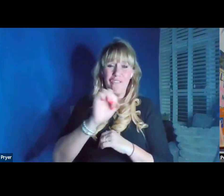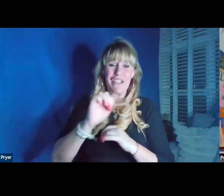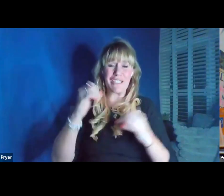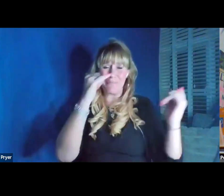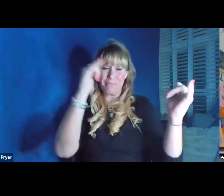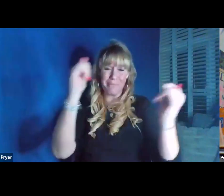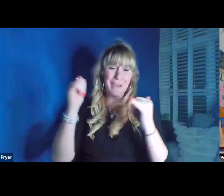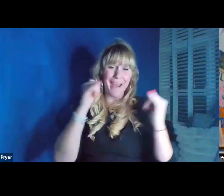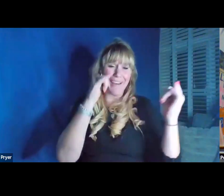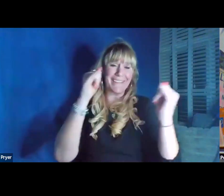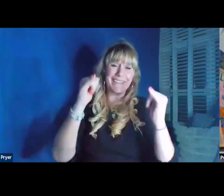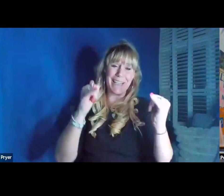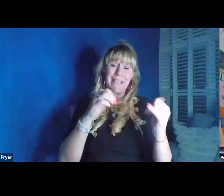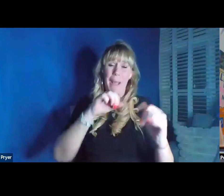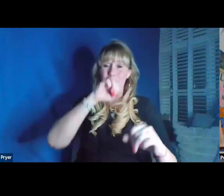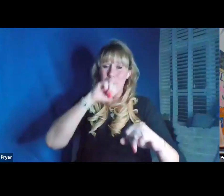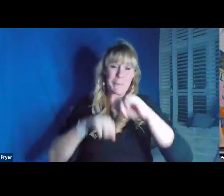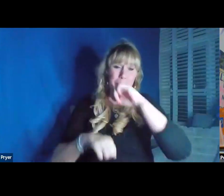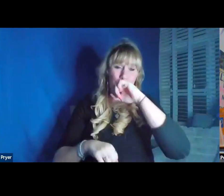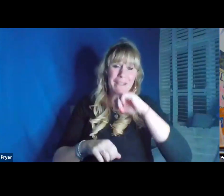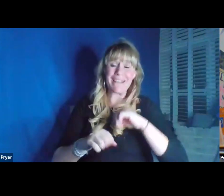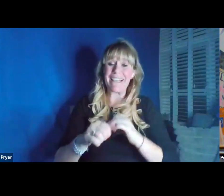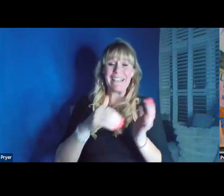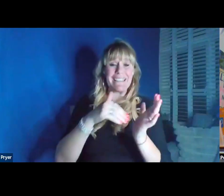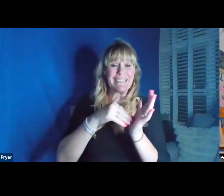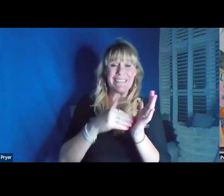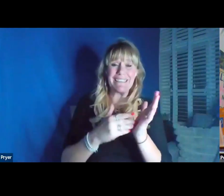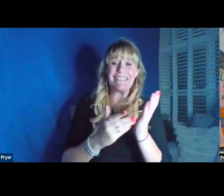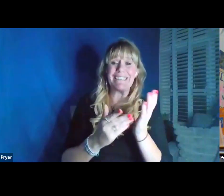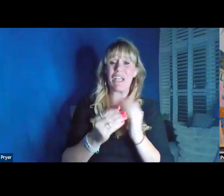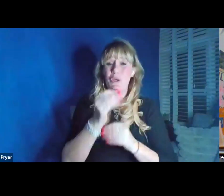cheesy crisps, chat and we laugh at cheesy songs